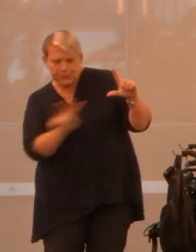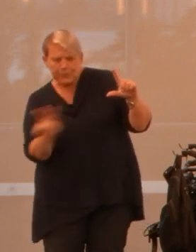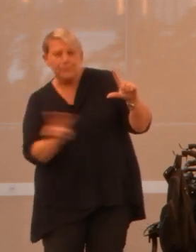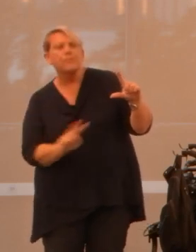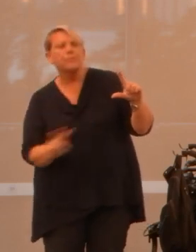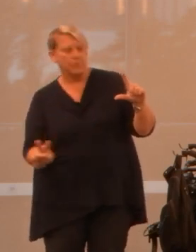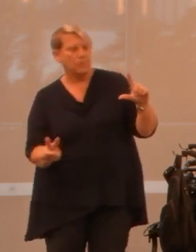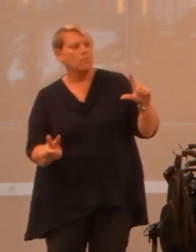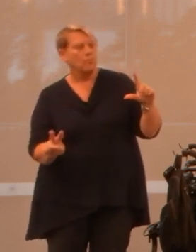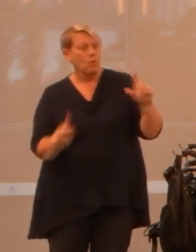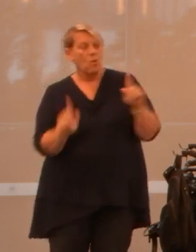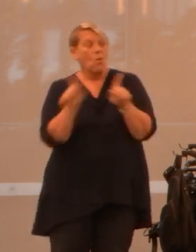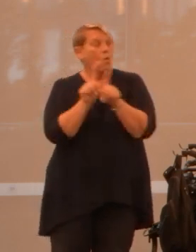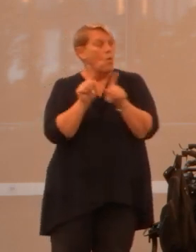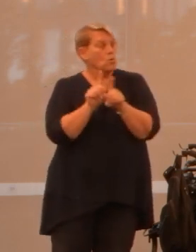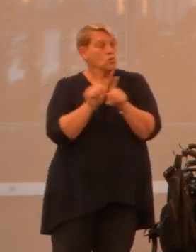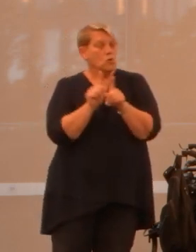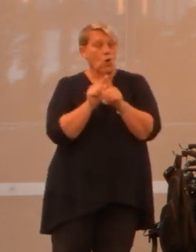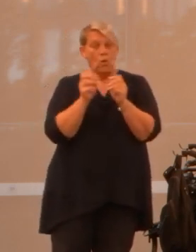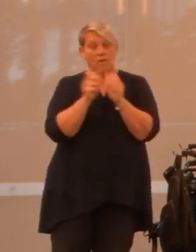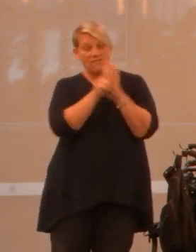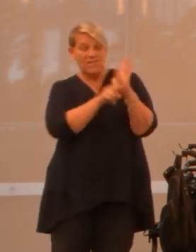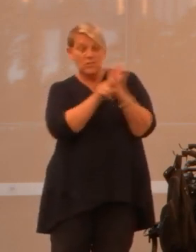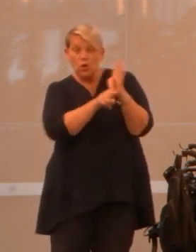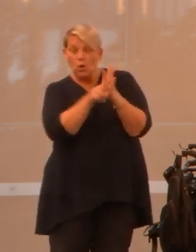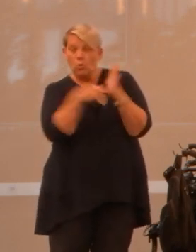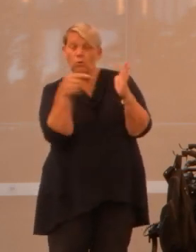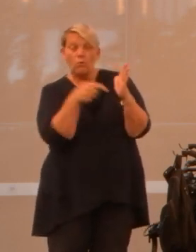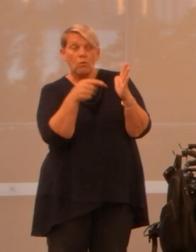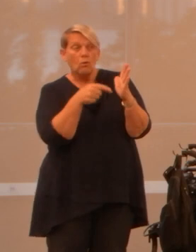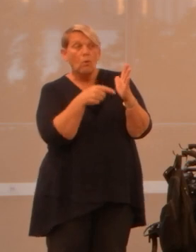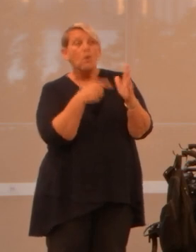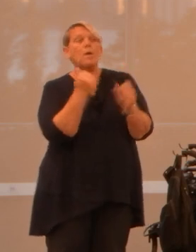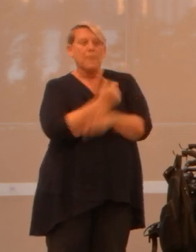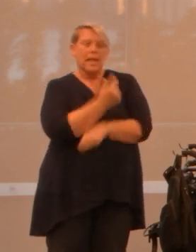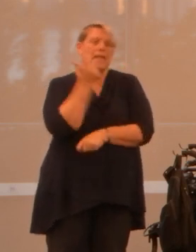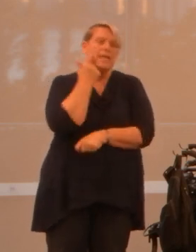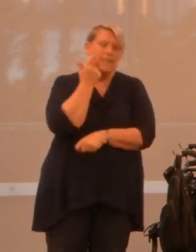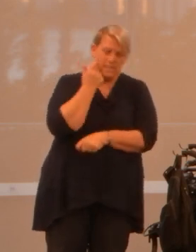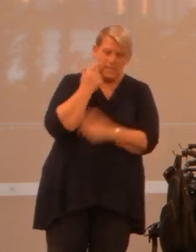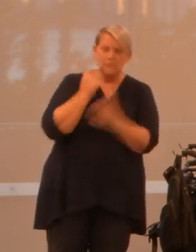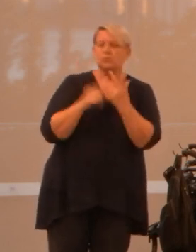and also the videos as well, that will make it much easier as well.